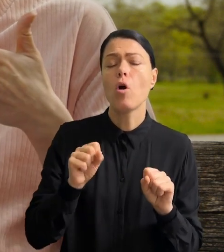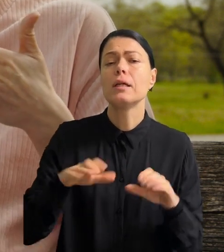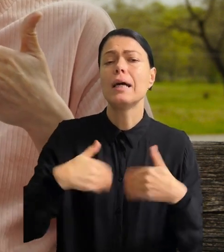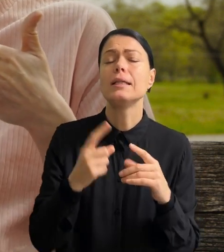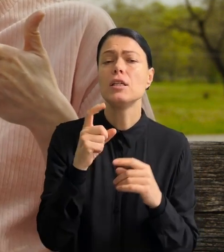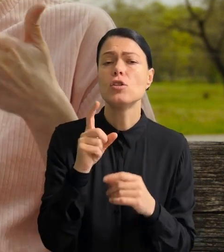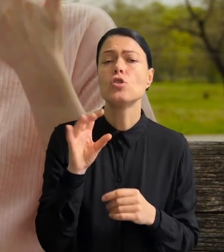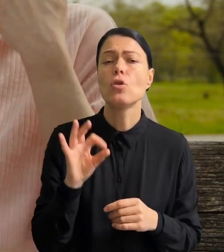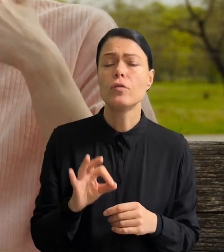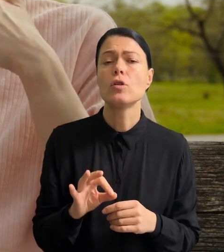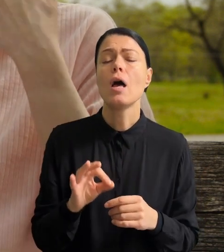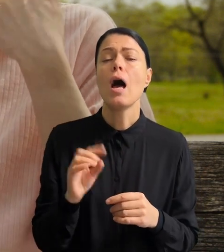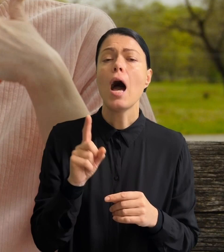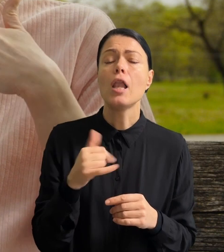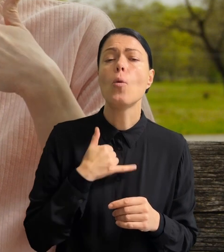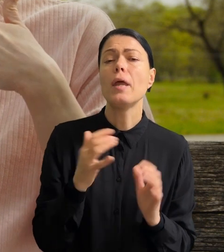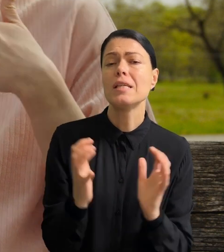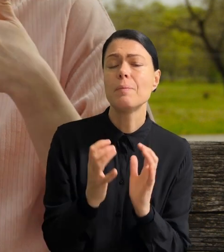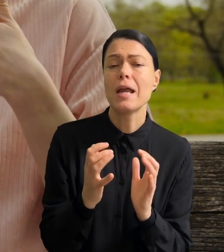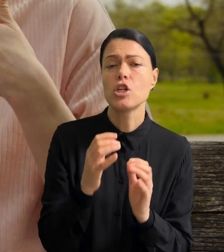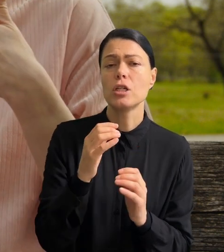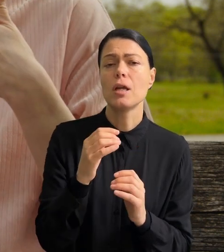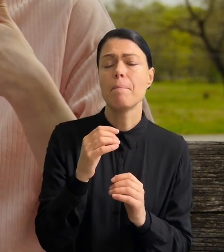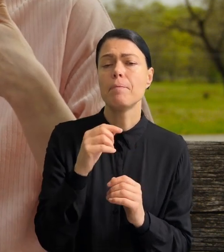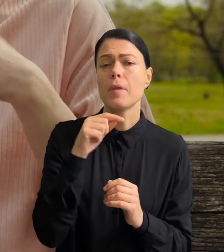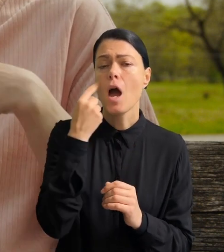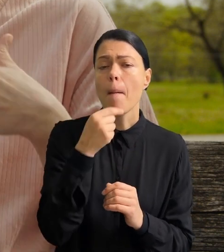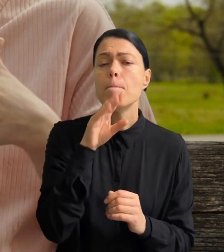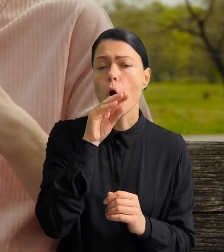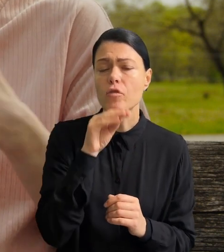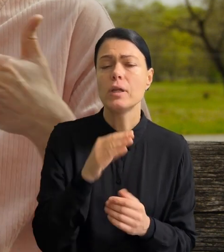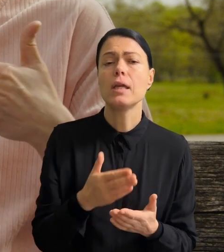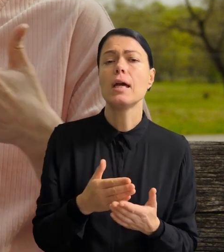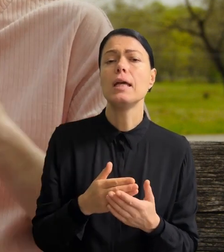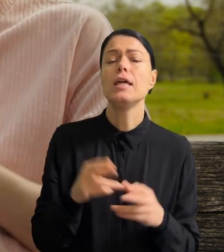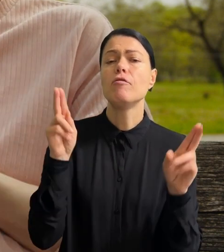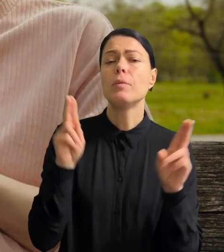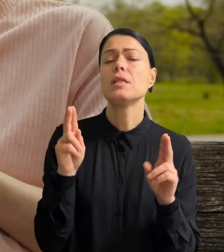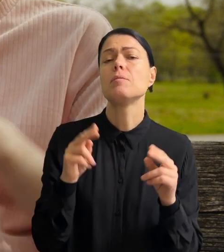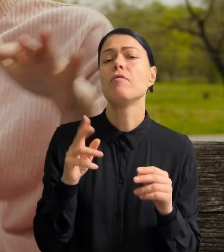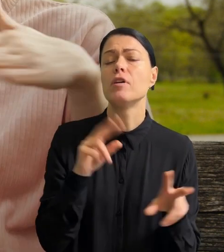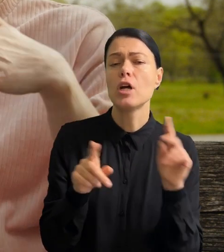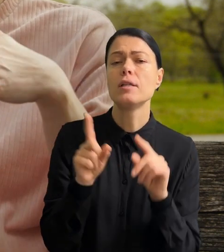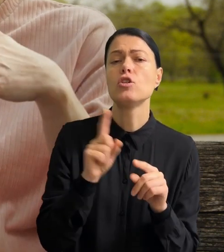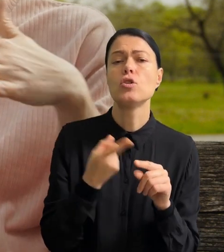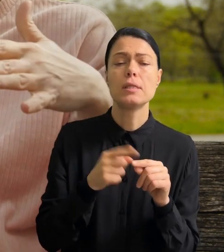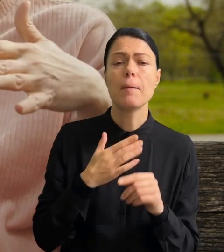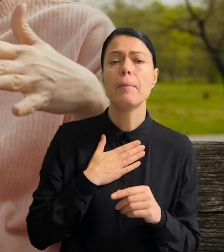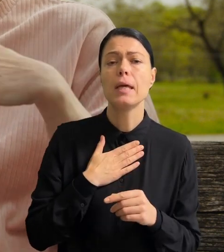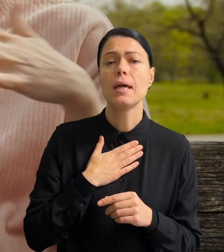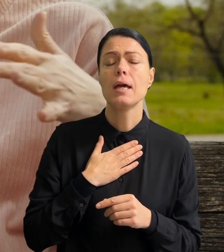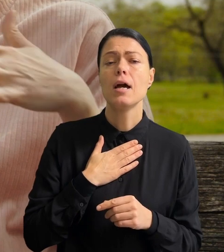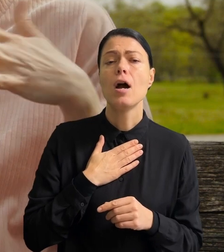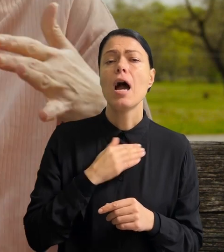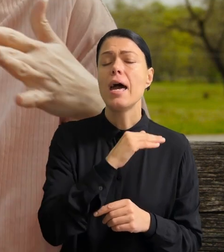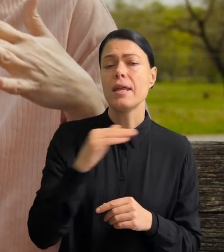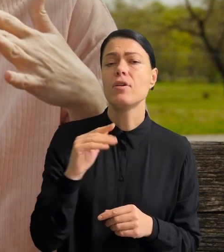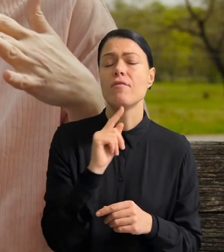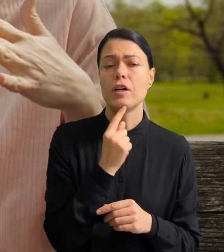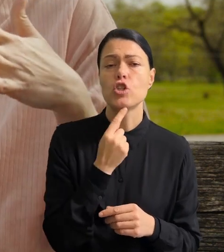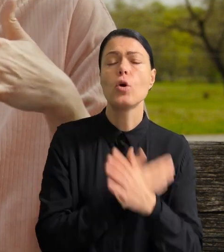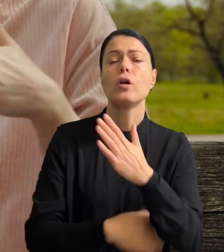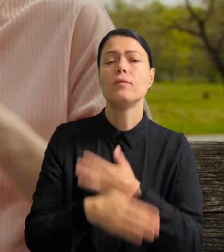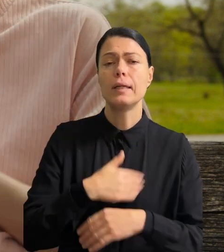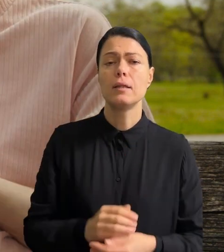But I can still speak, and it’s assumed that 80% is my degree of disability.